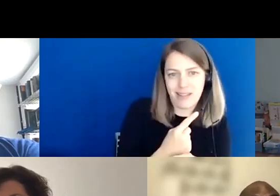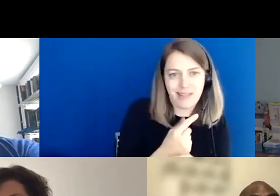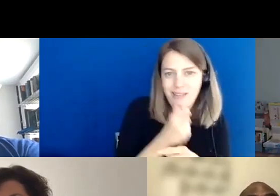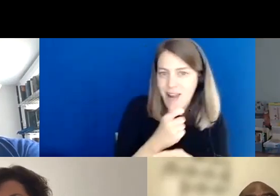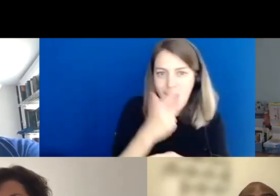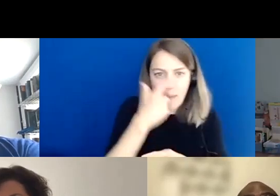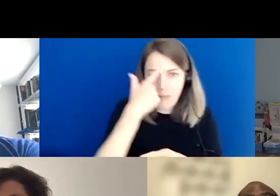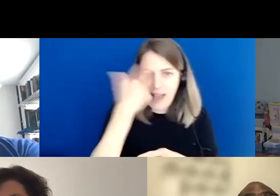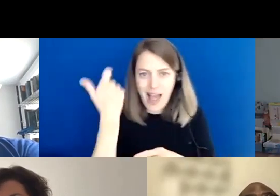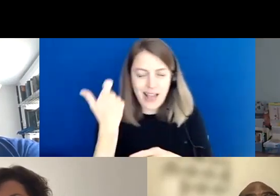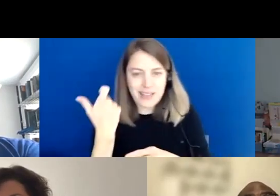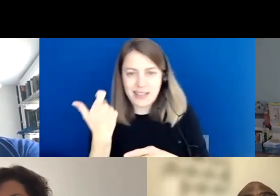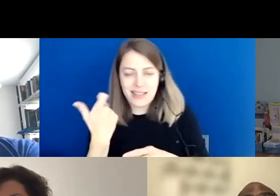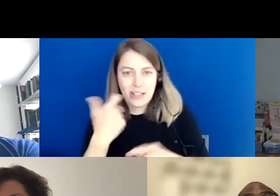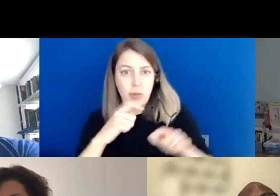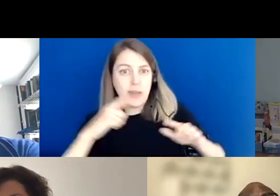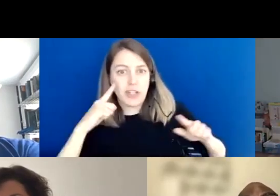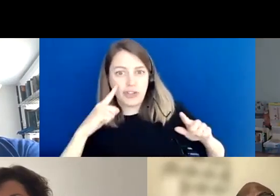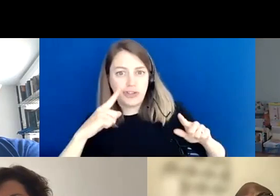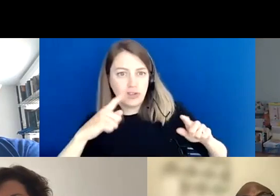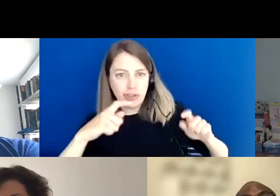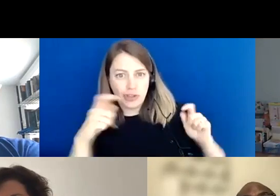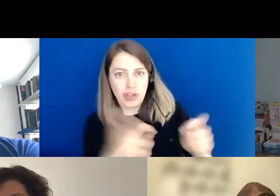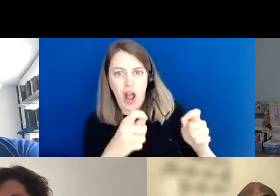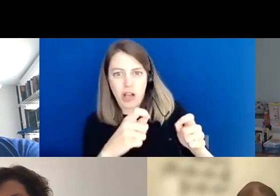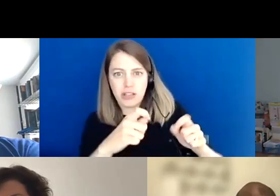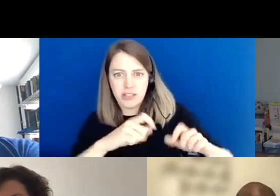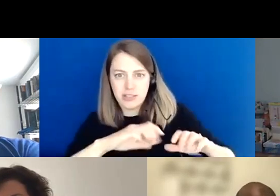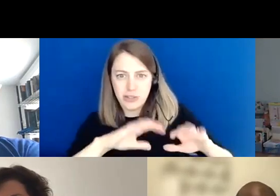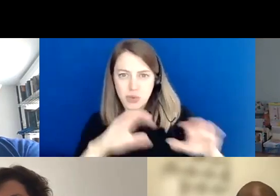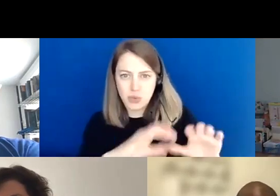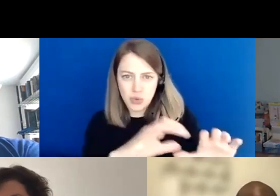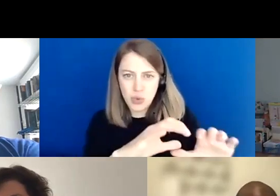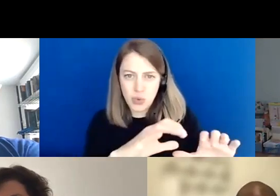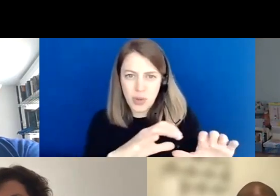and being a disabled person is not intrinsically wrong.